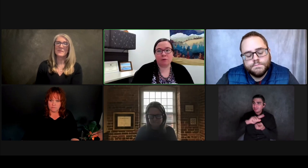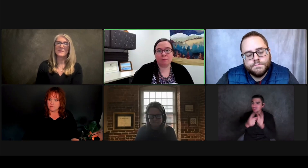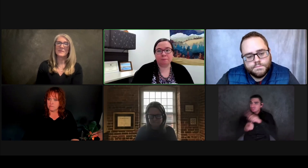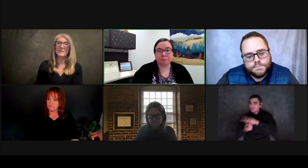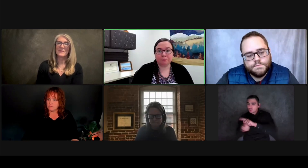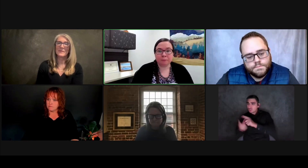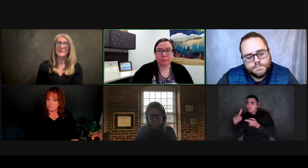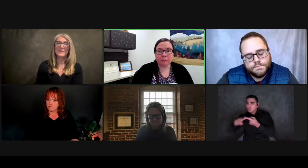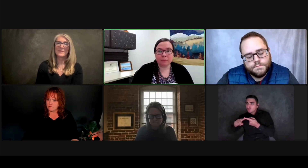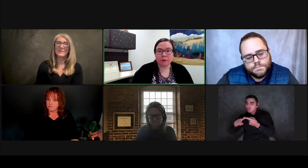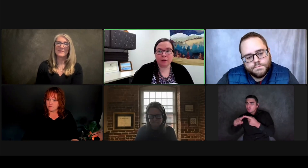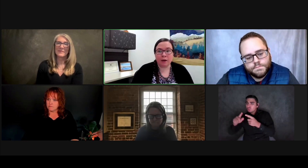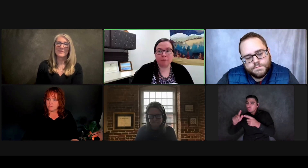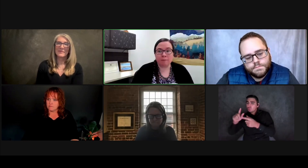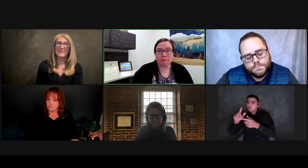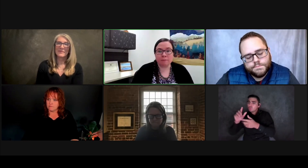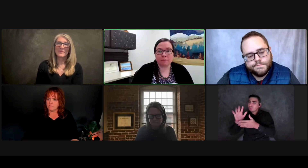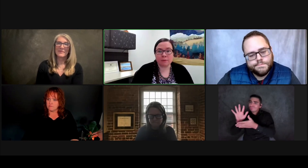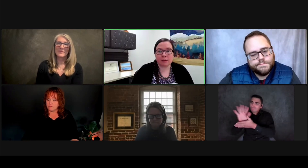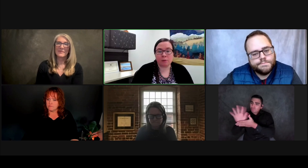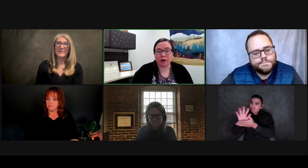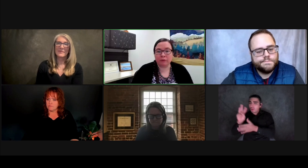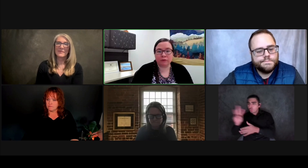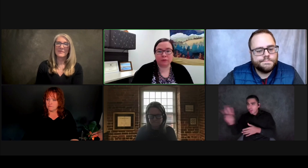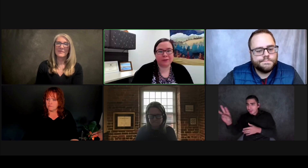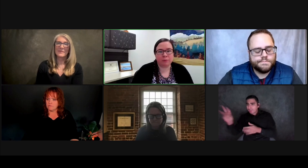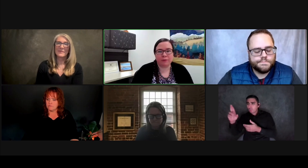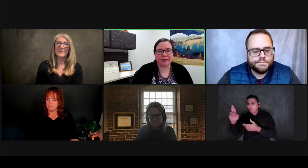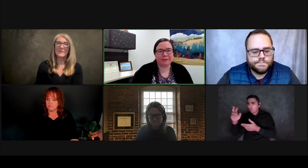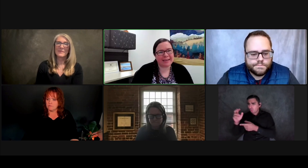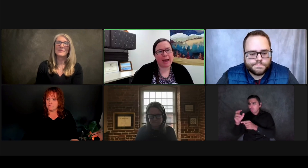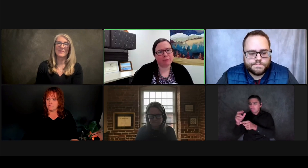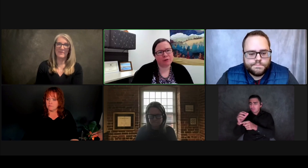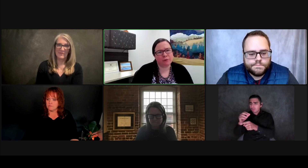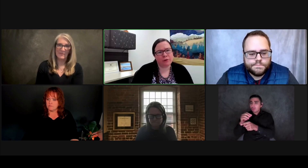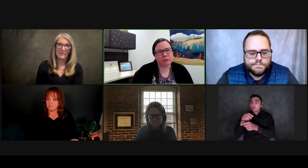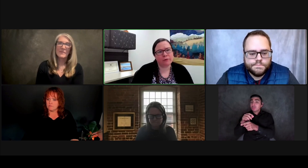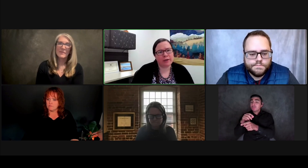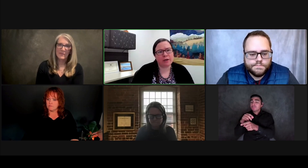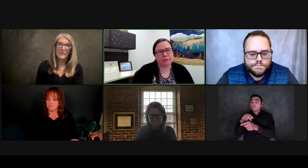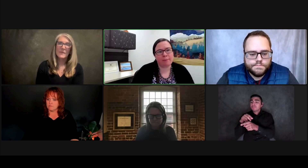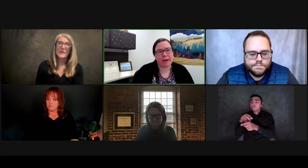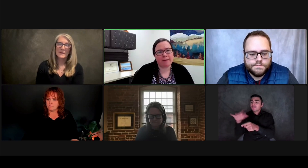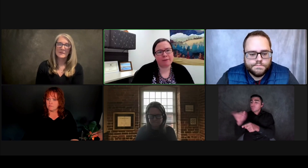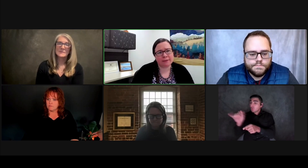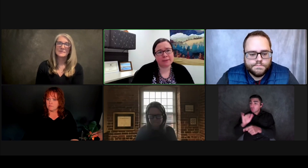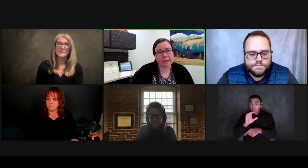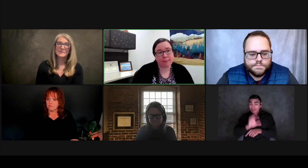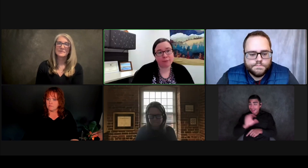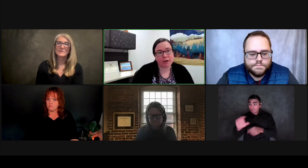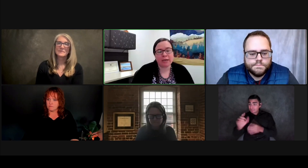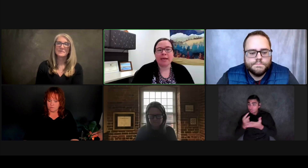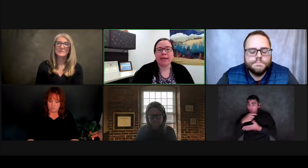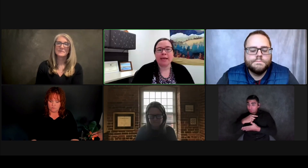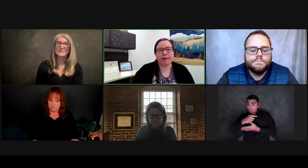So one other service I provide is caption review for videos that might have existing captioning.